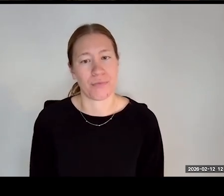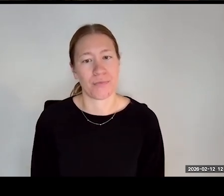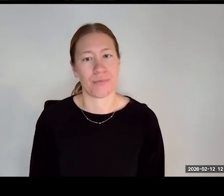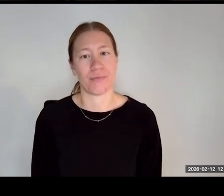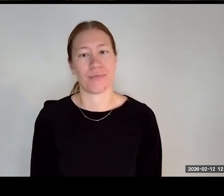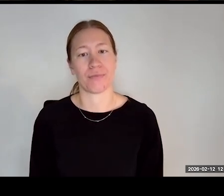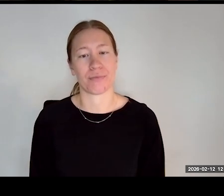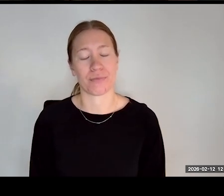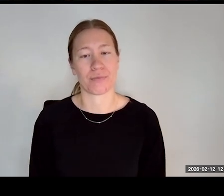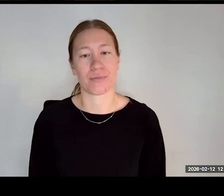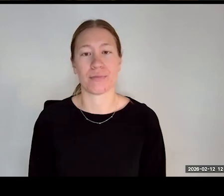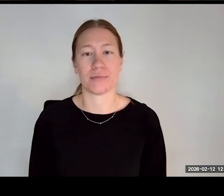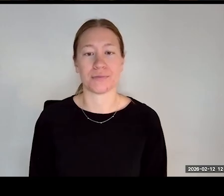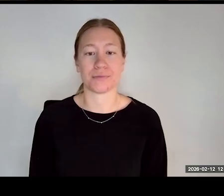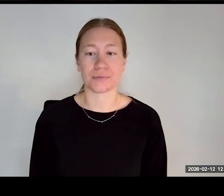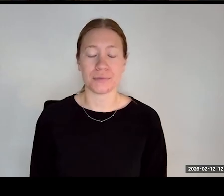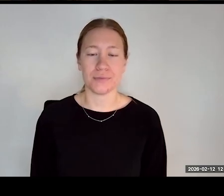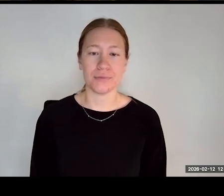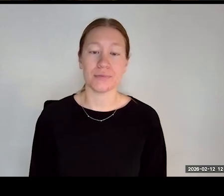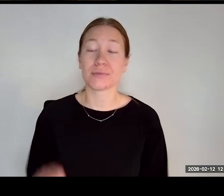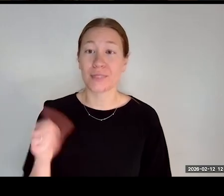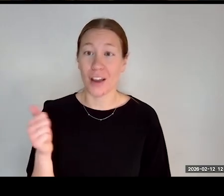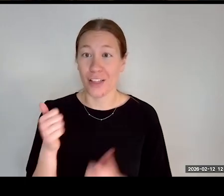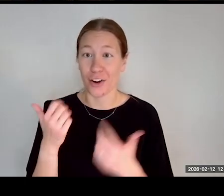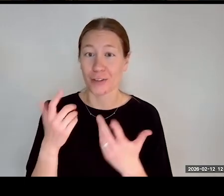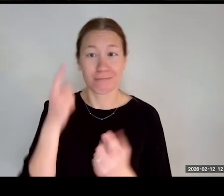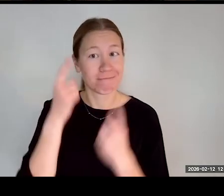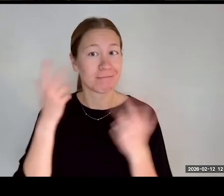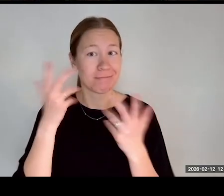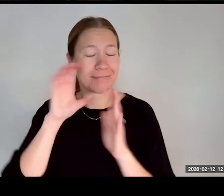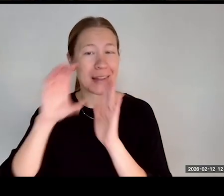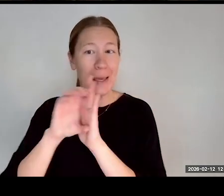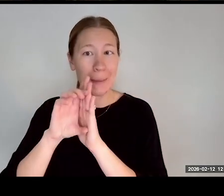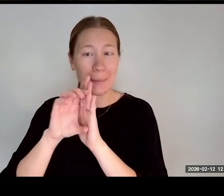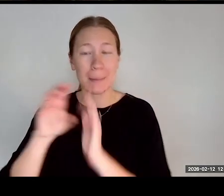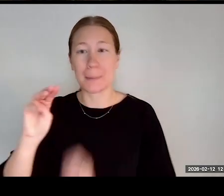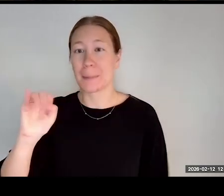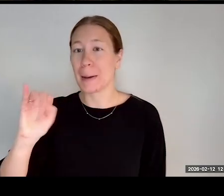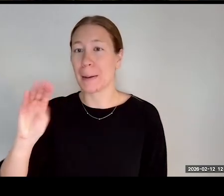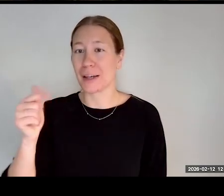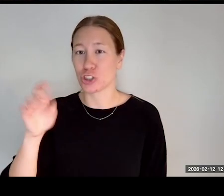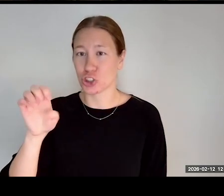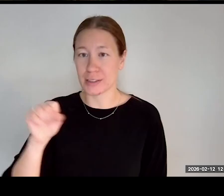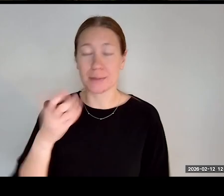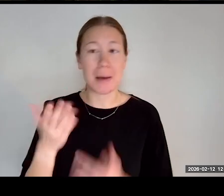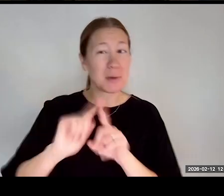Another element we have in our documents are images. We have different types of images that we might be putting into our documents.